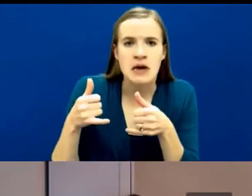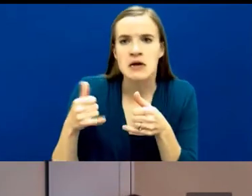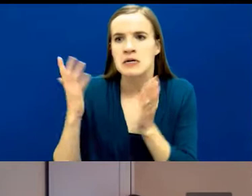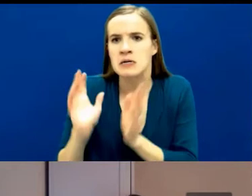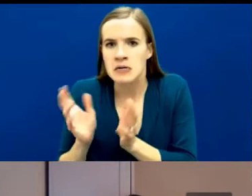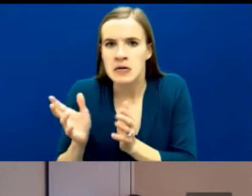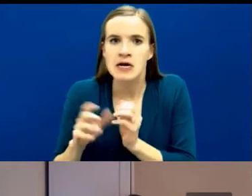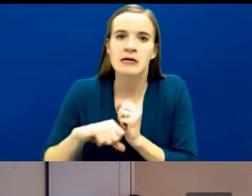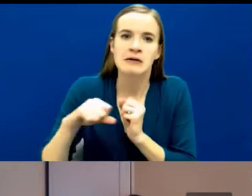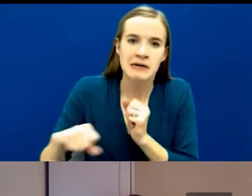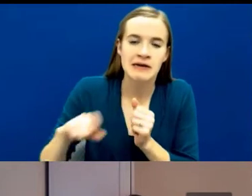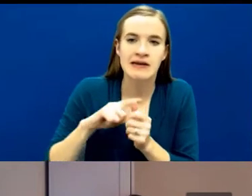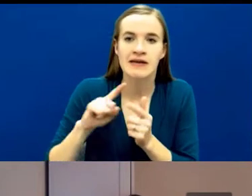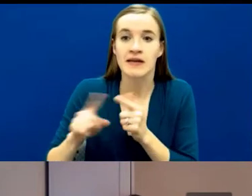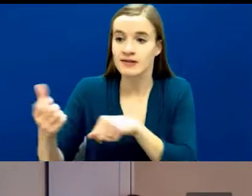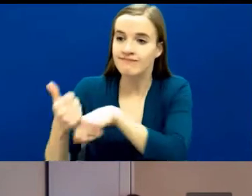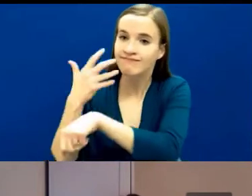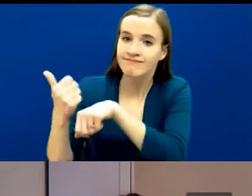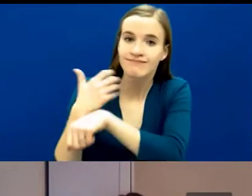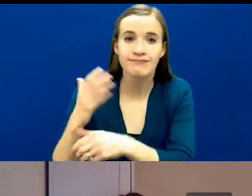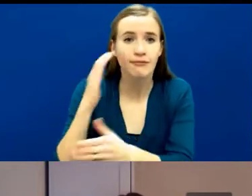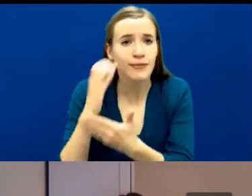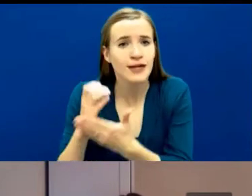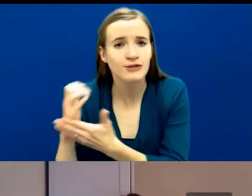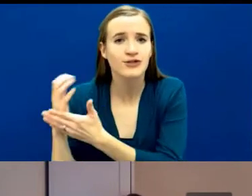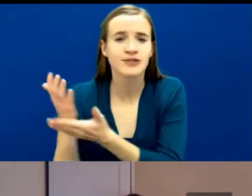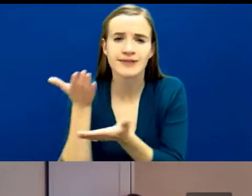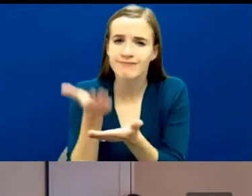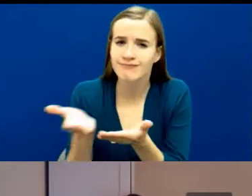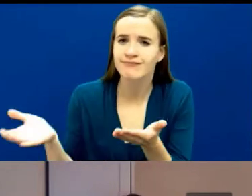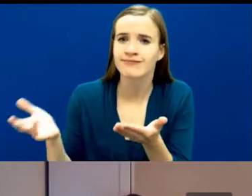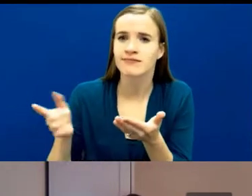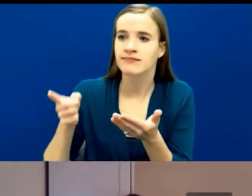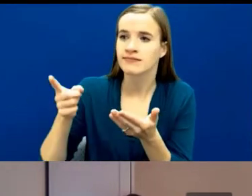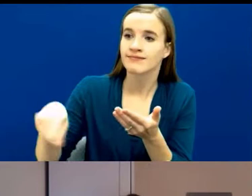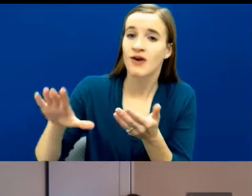material, like images of materials that she and her family had saved. And she